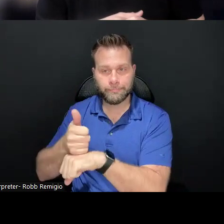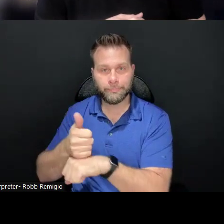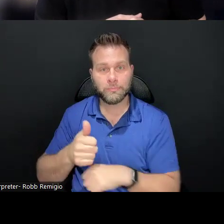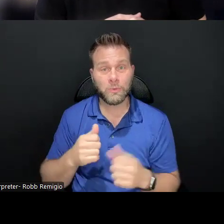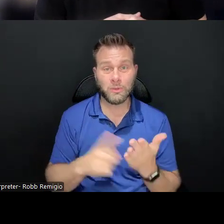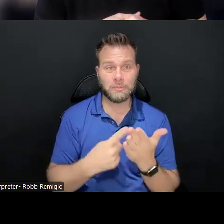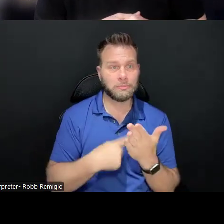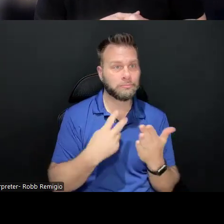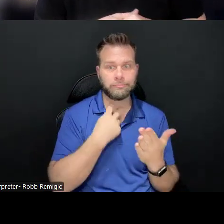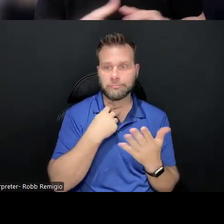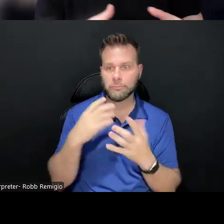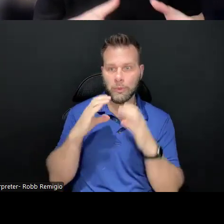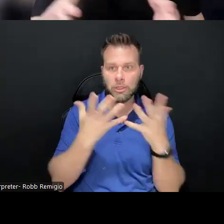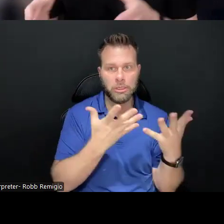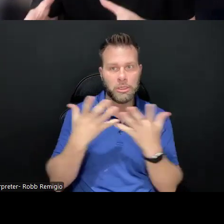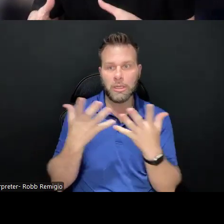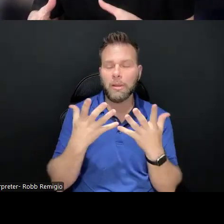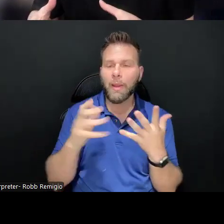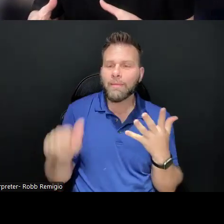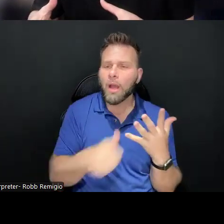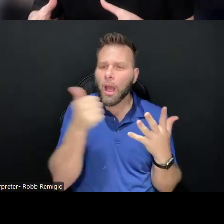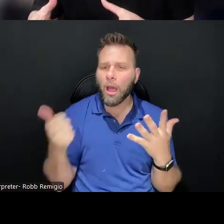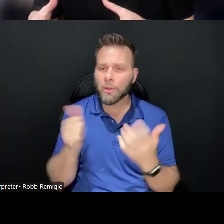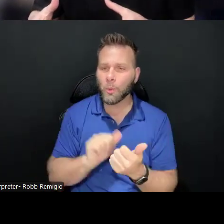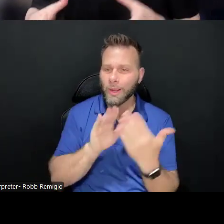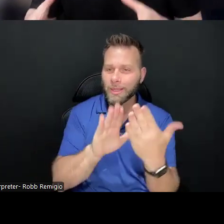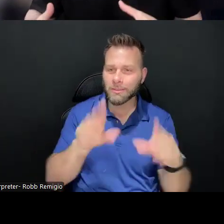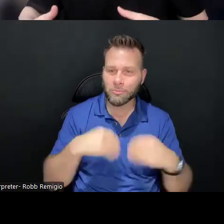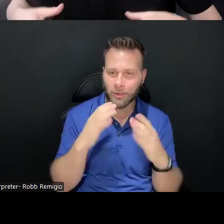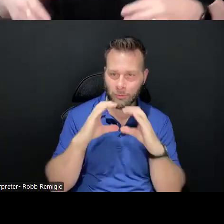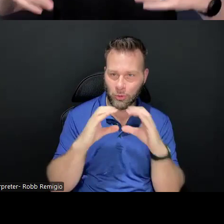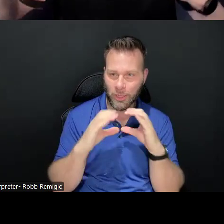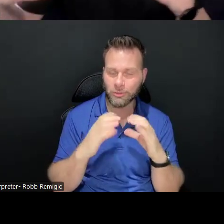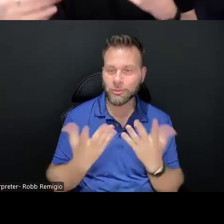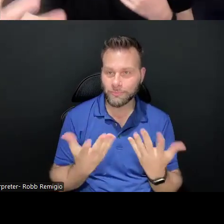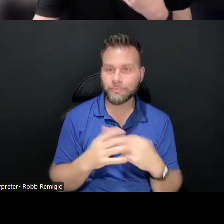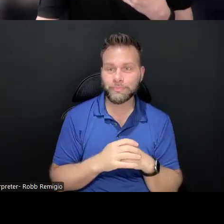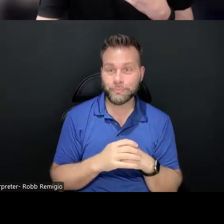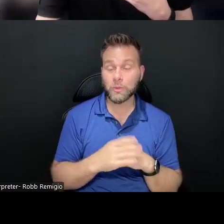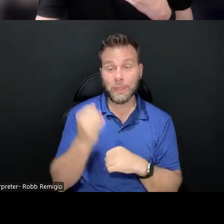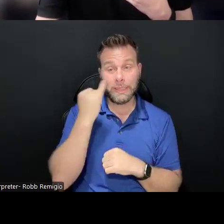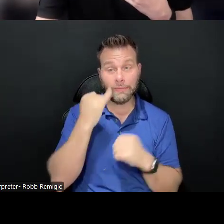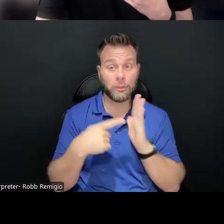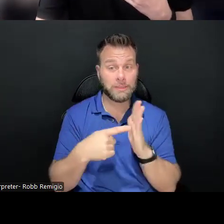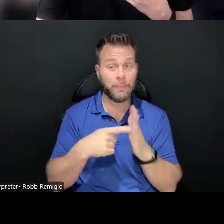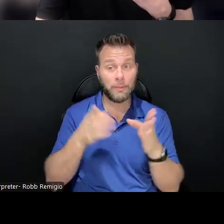stuck in our modalities of communication sometimes that we forget there are alternate For example, if you're